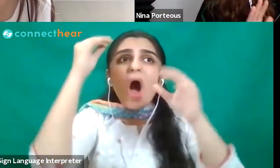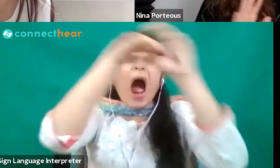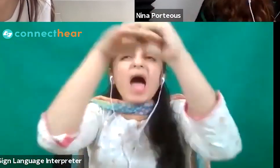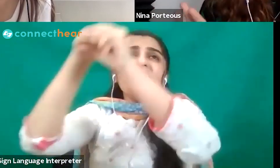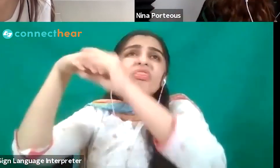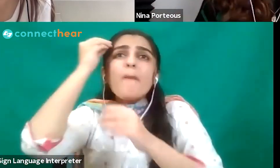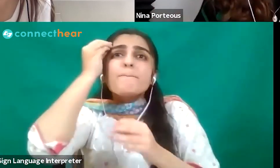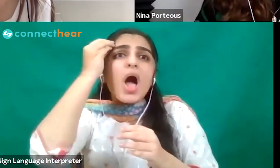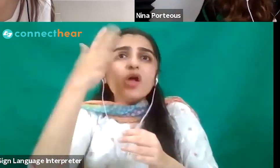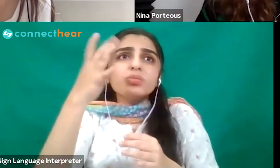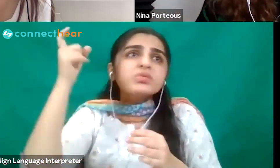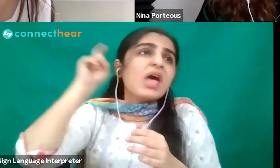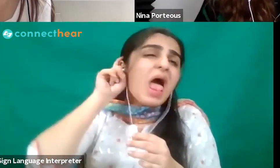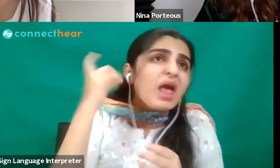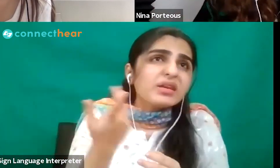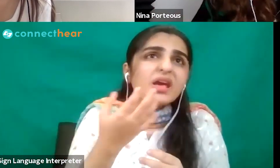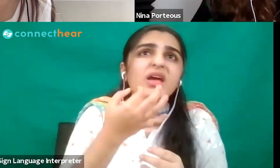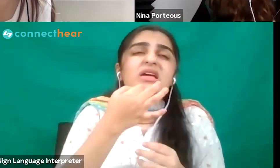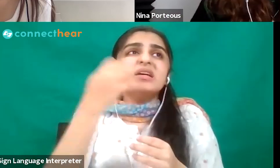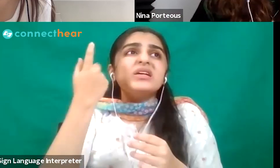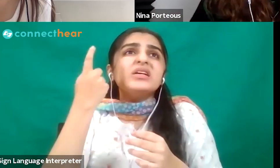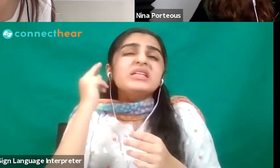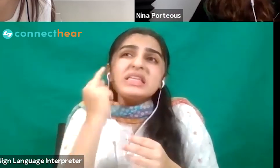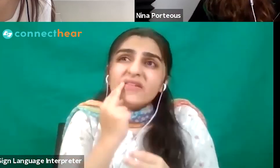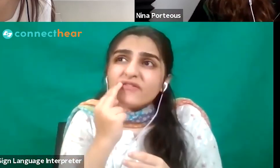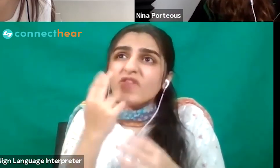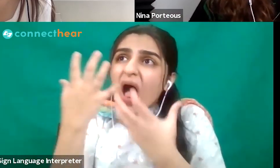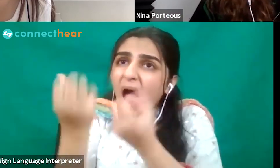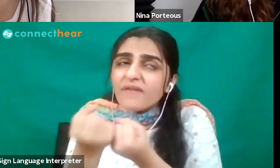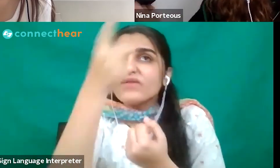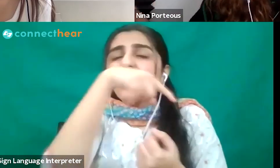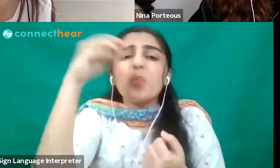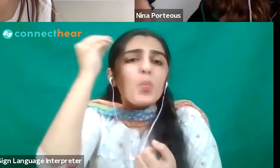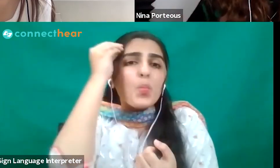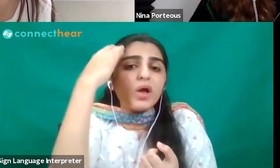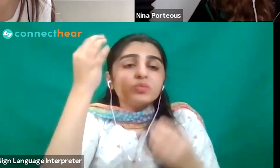So, I mean that would be interesting to see what comes out of your next appointment.